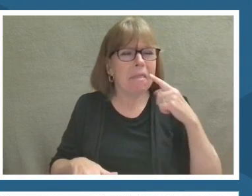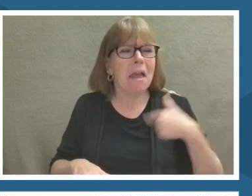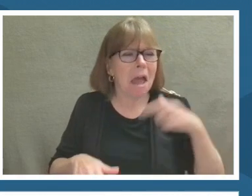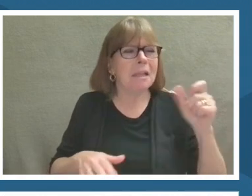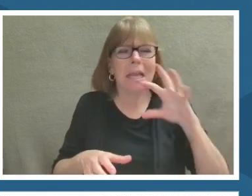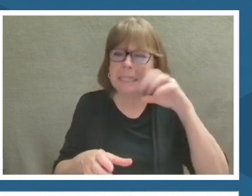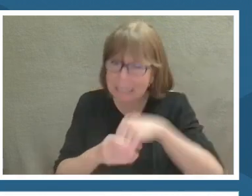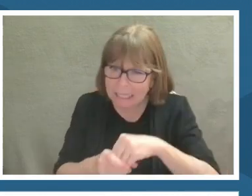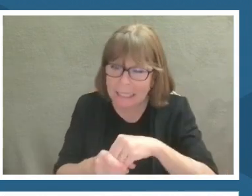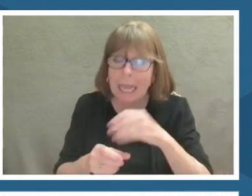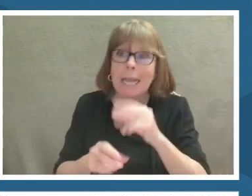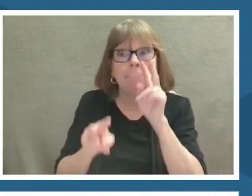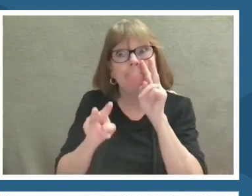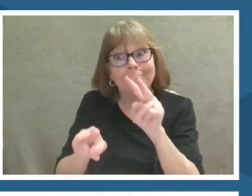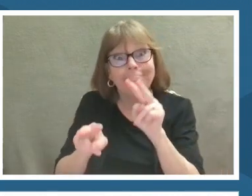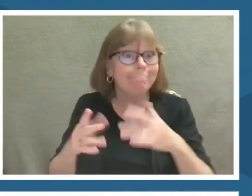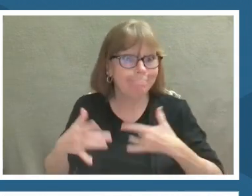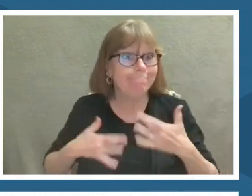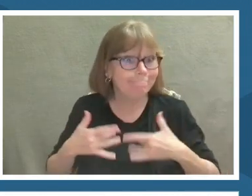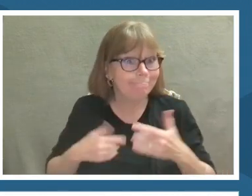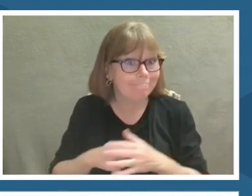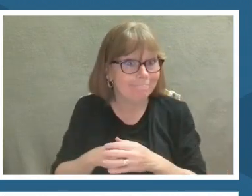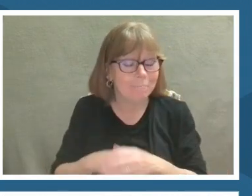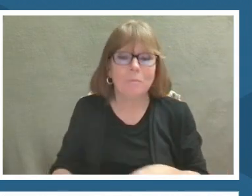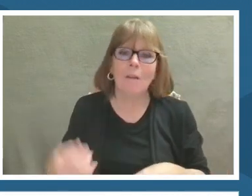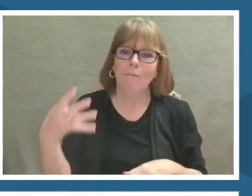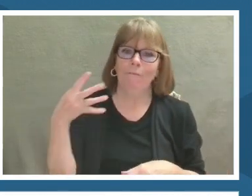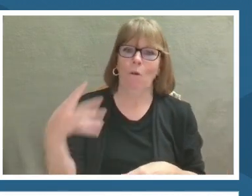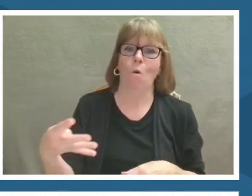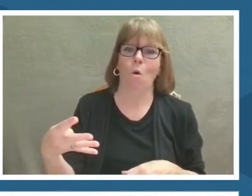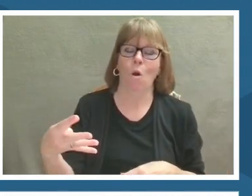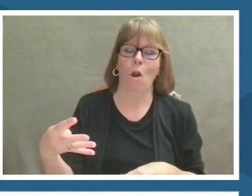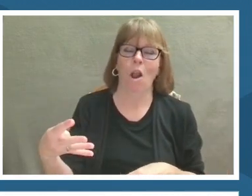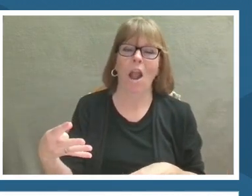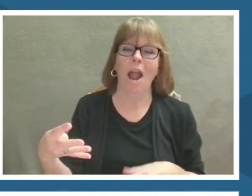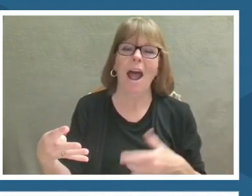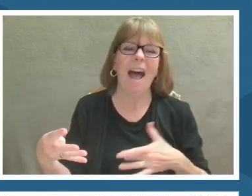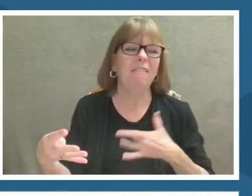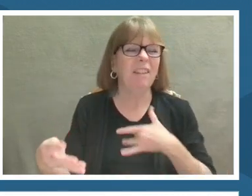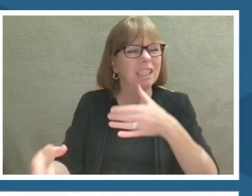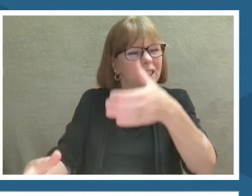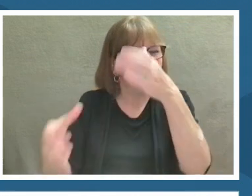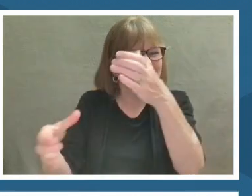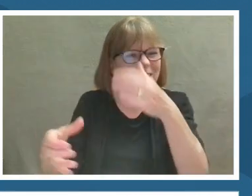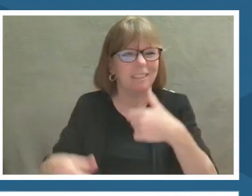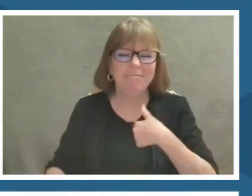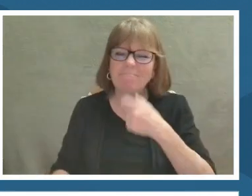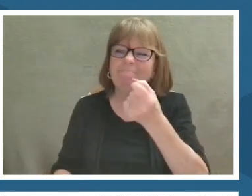it and then number four would be you're very familiar you understand this